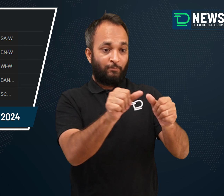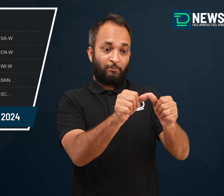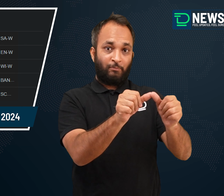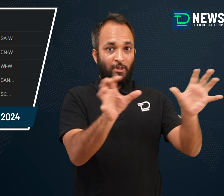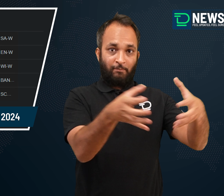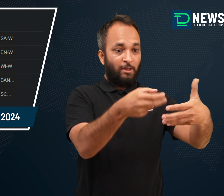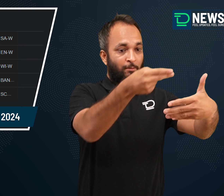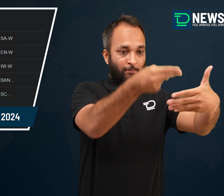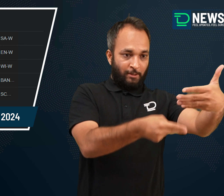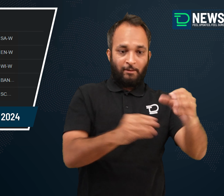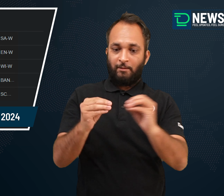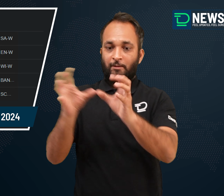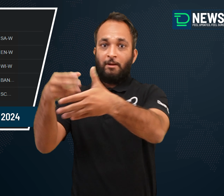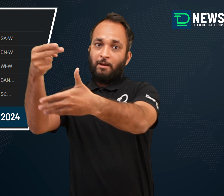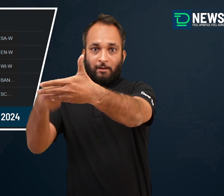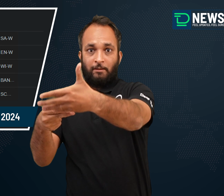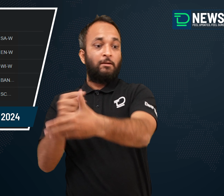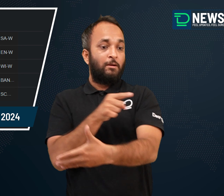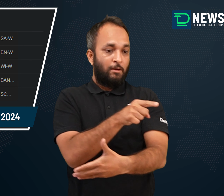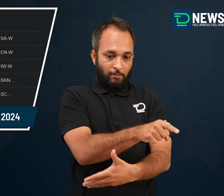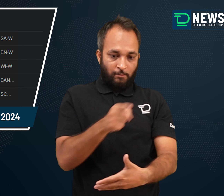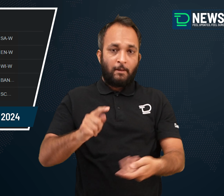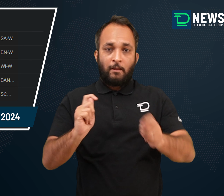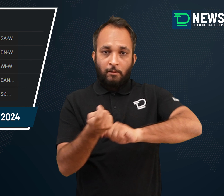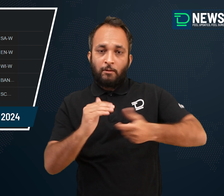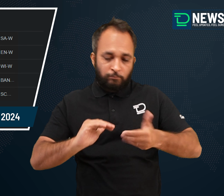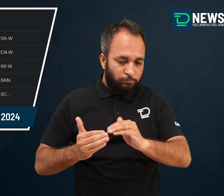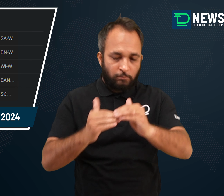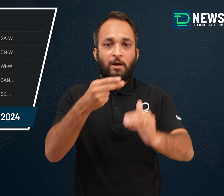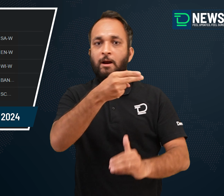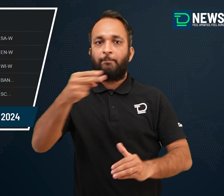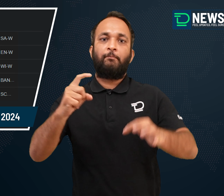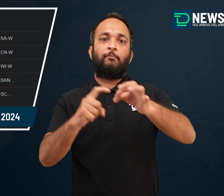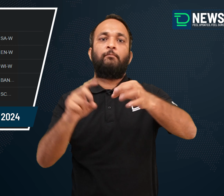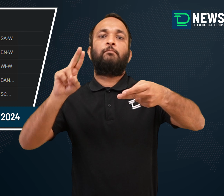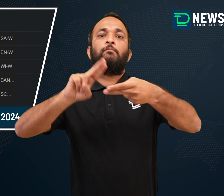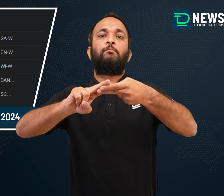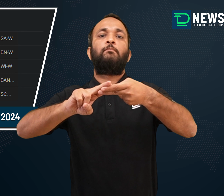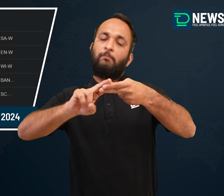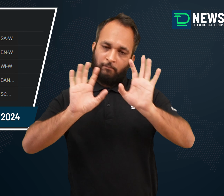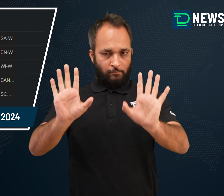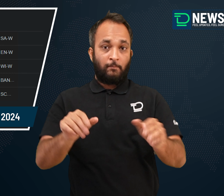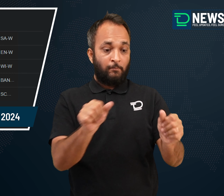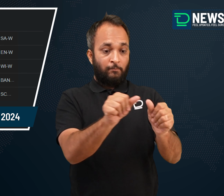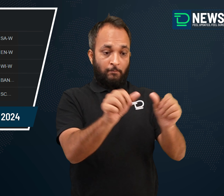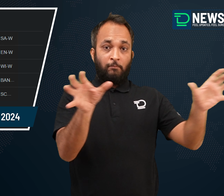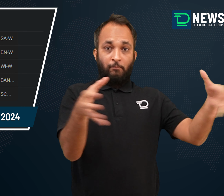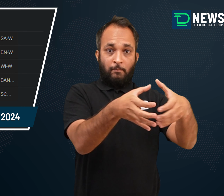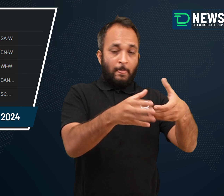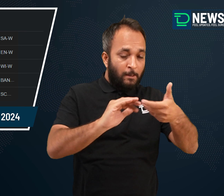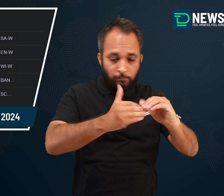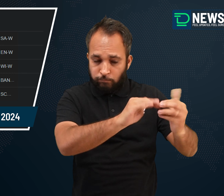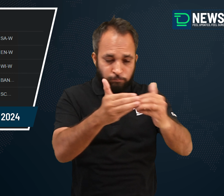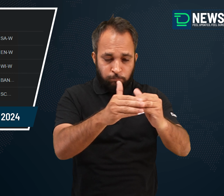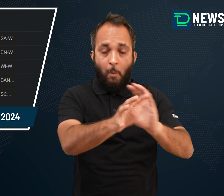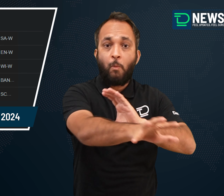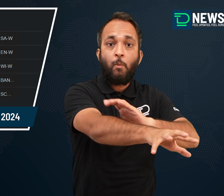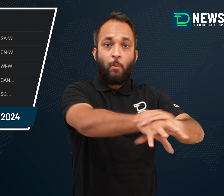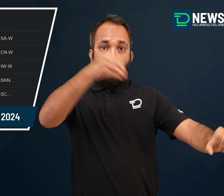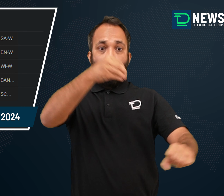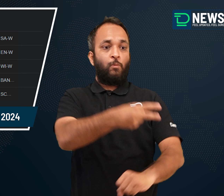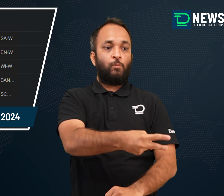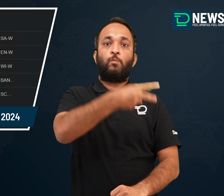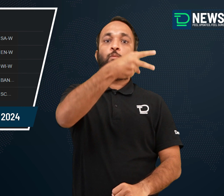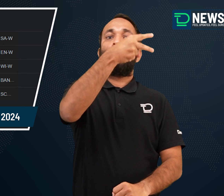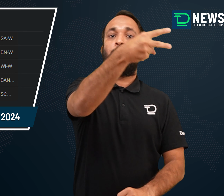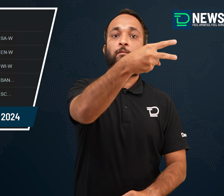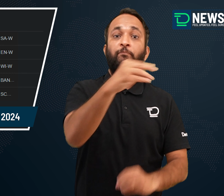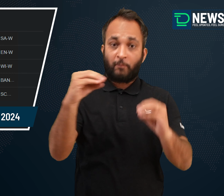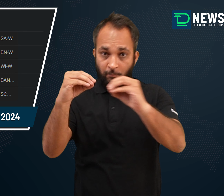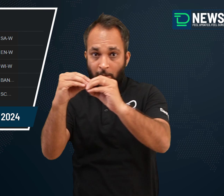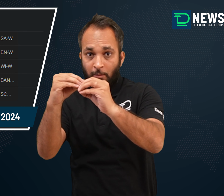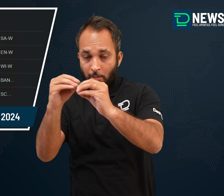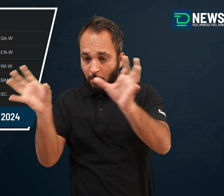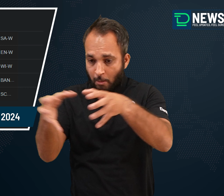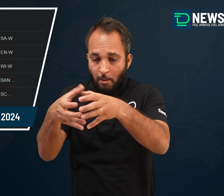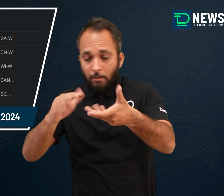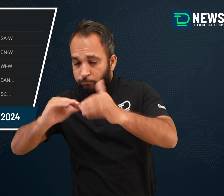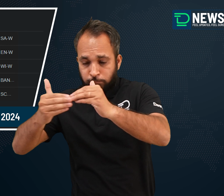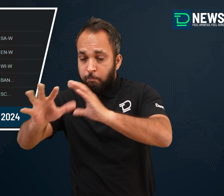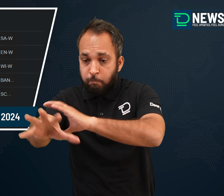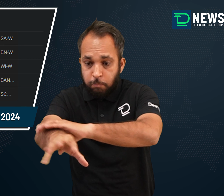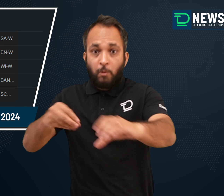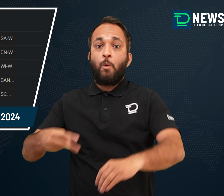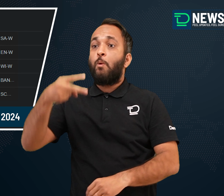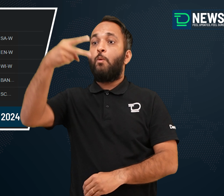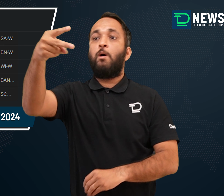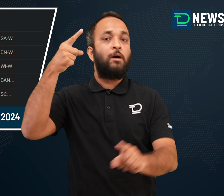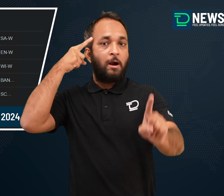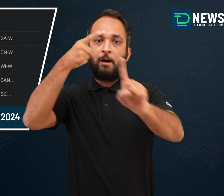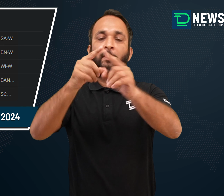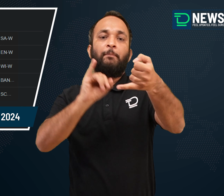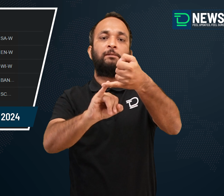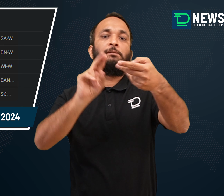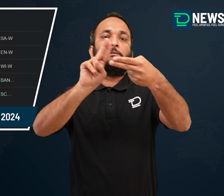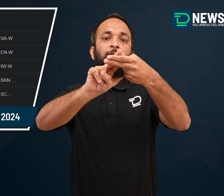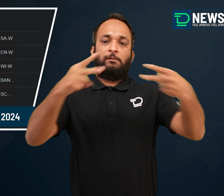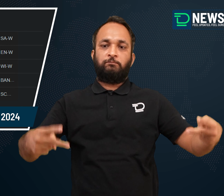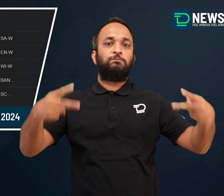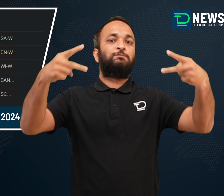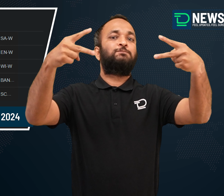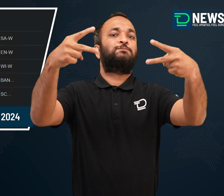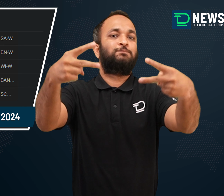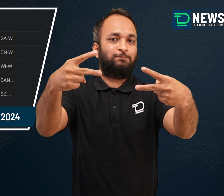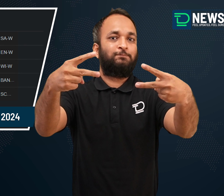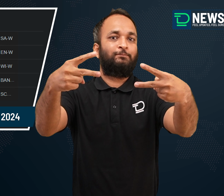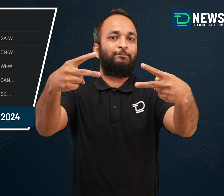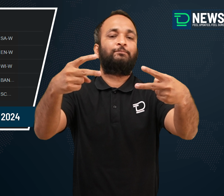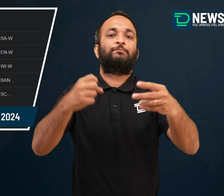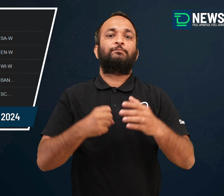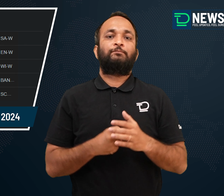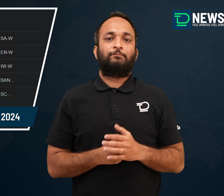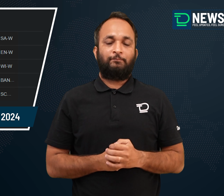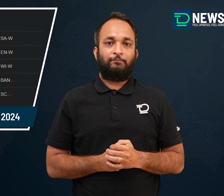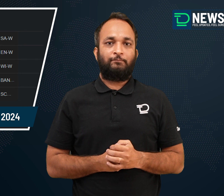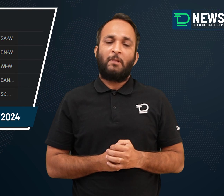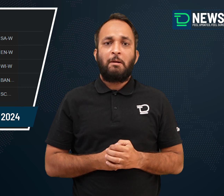At the end of the 'League', the top 2 teams in both divisions will qualify for the semi-finals.